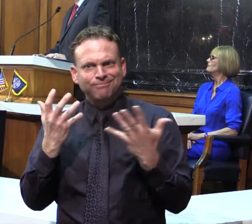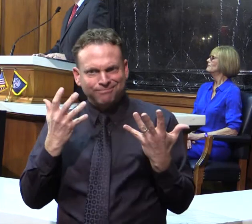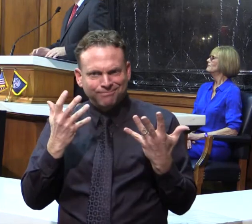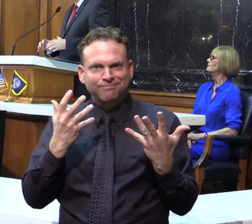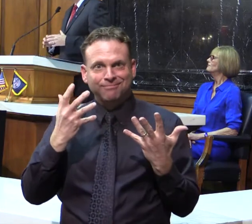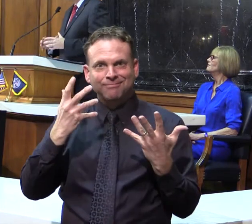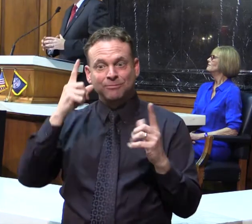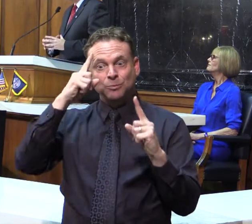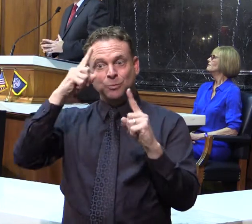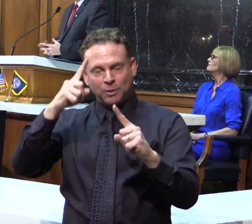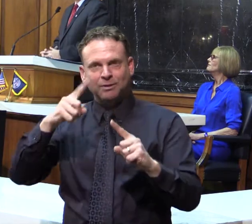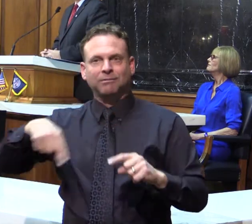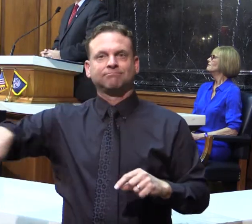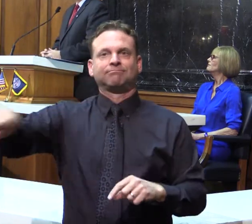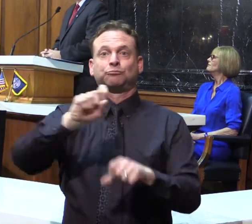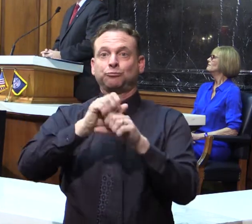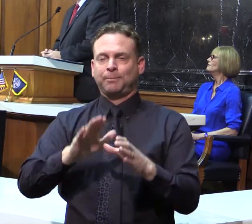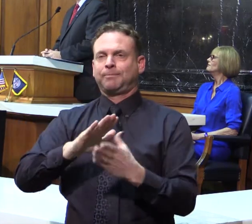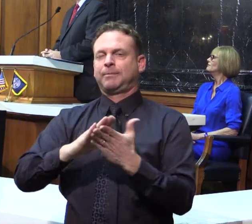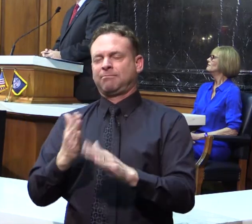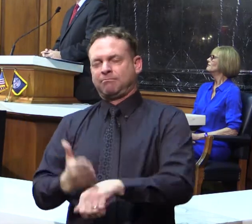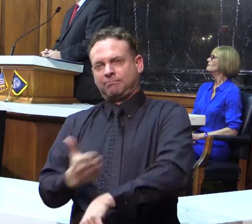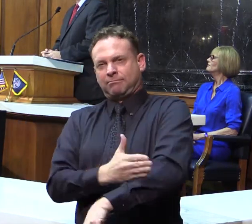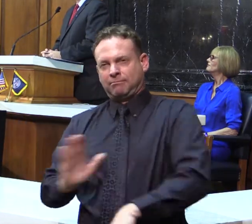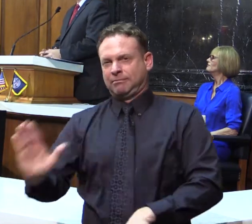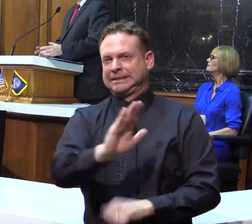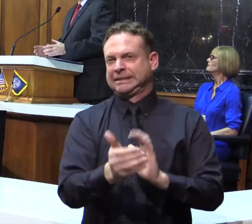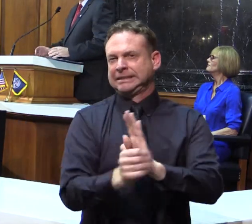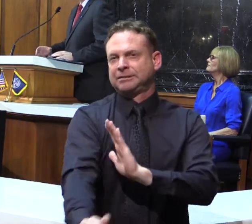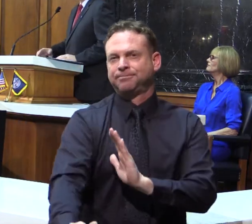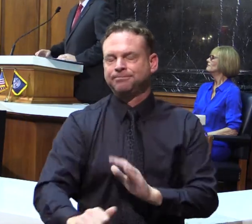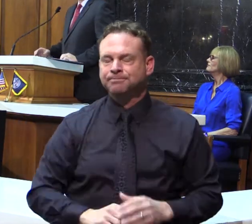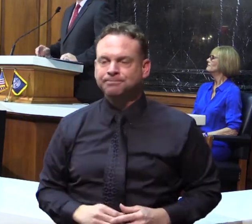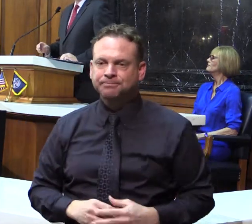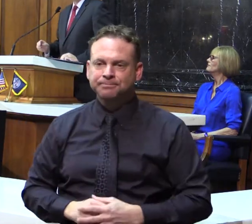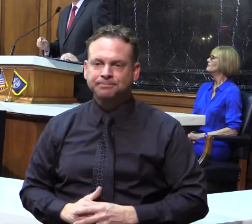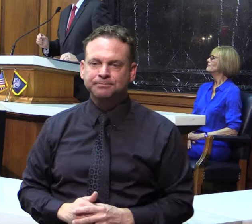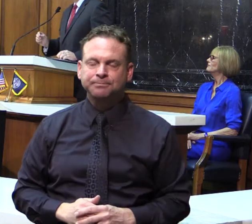That’s why we’re setting BIG goals... for example…